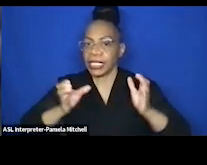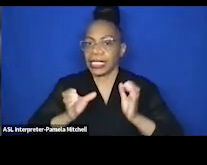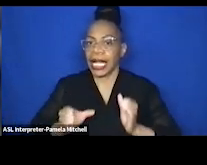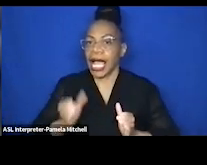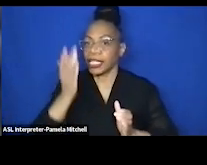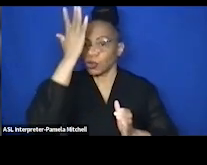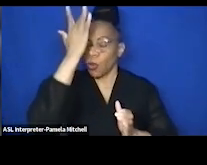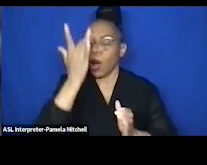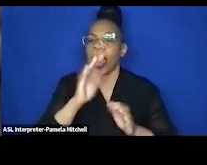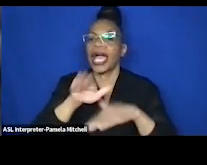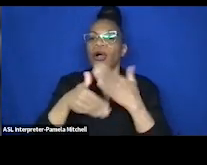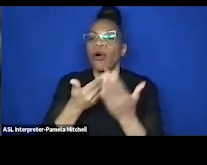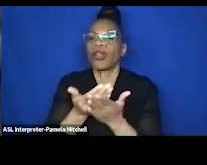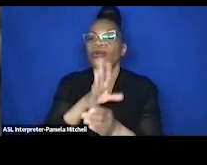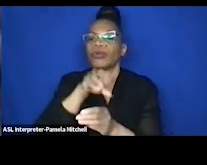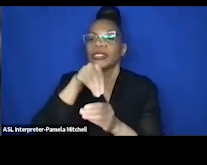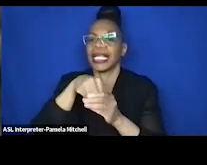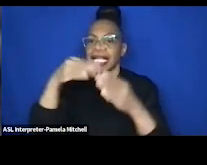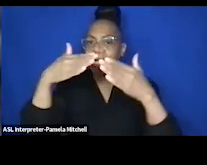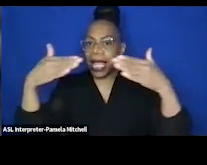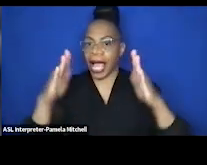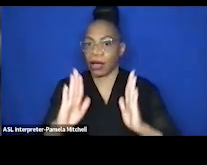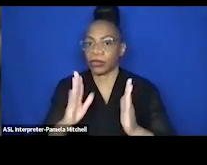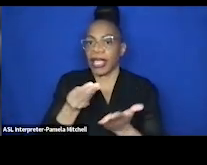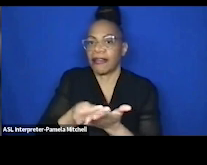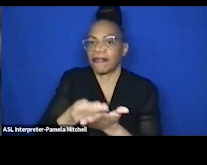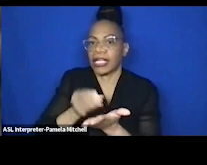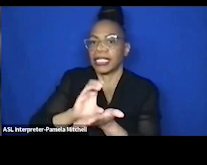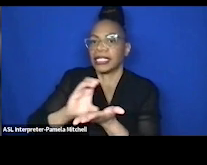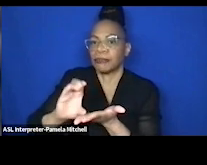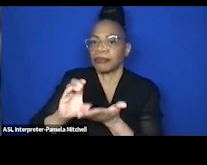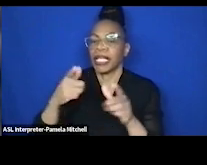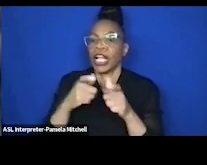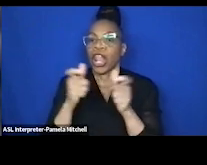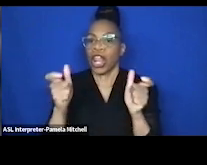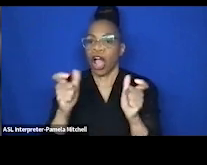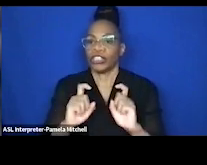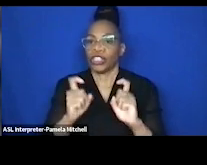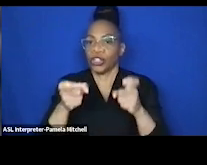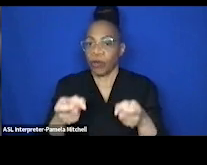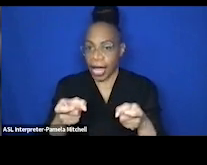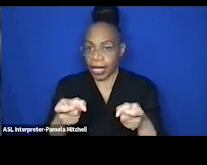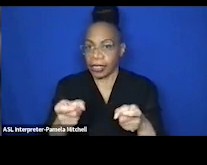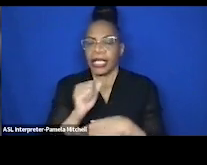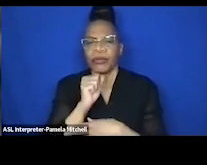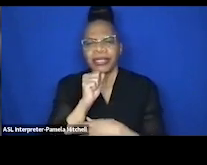all of it was funded under one larger grant, there wasn't much of a struggle trying